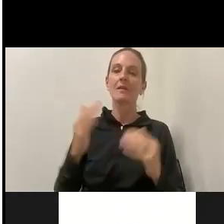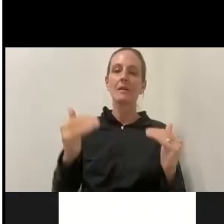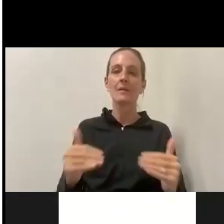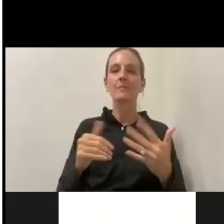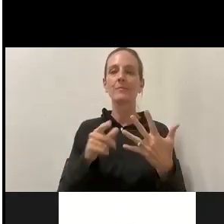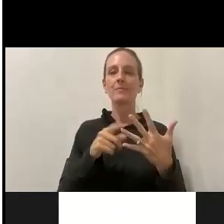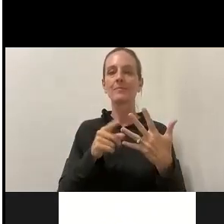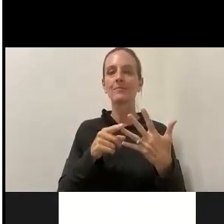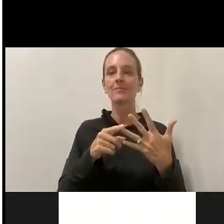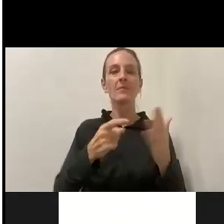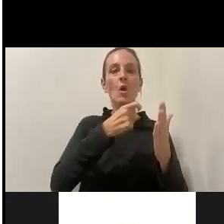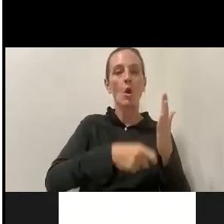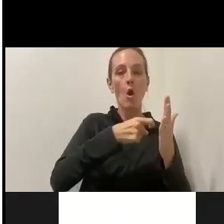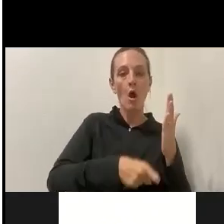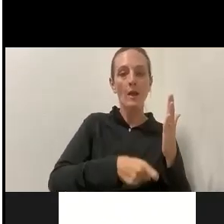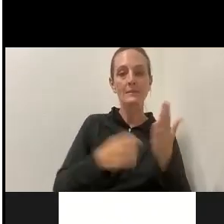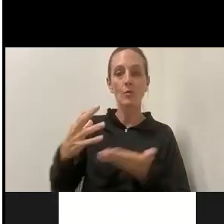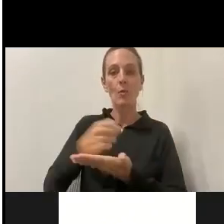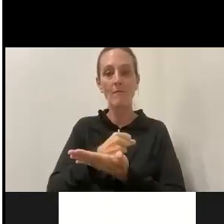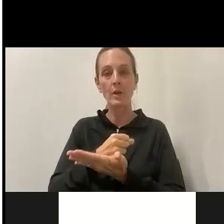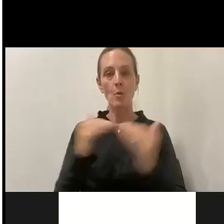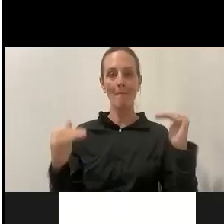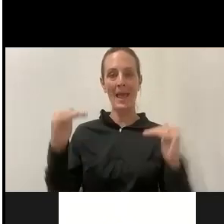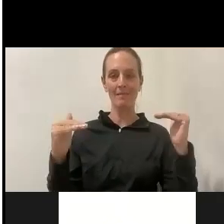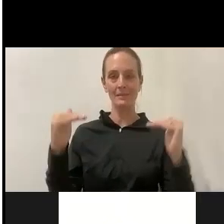I mentioned that before. Everything you have coming in from your grants, you want to make